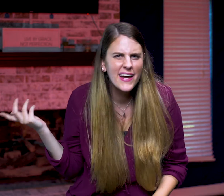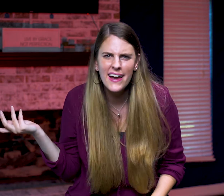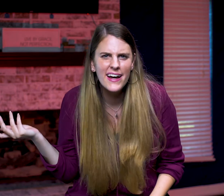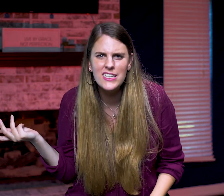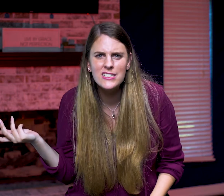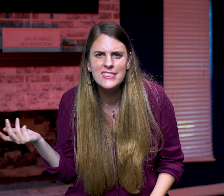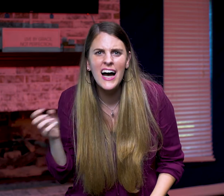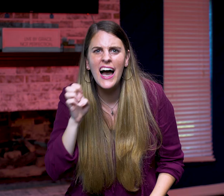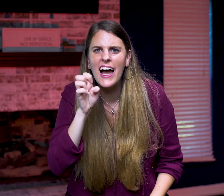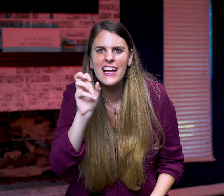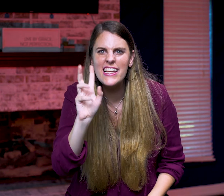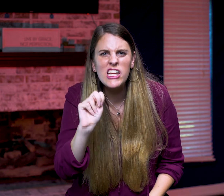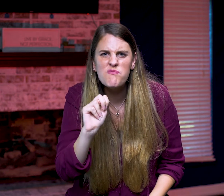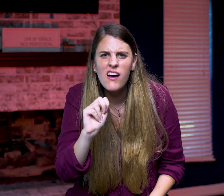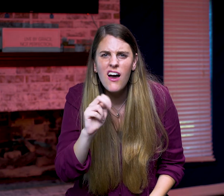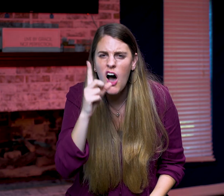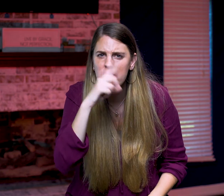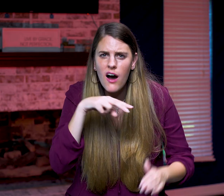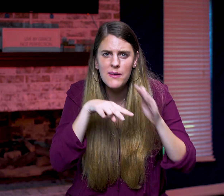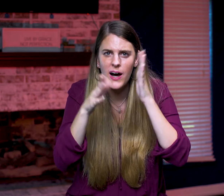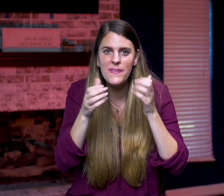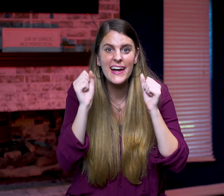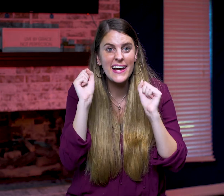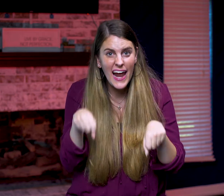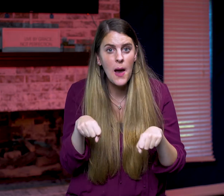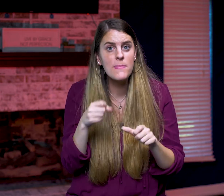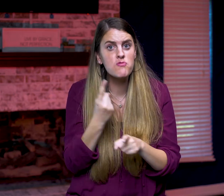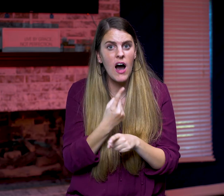Even a false prophet can be right,